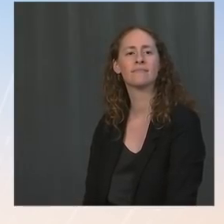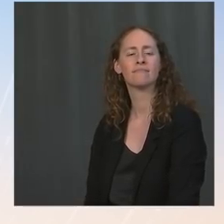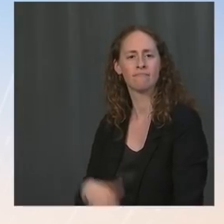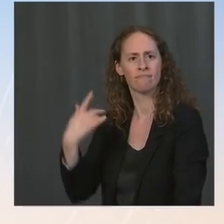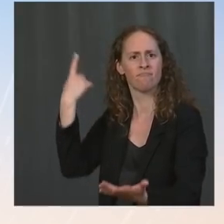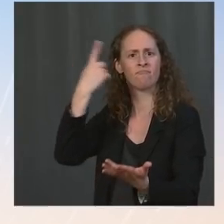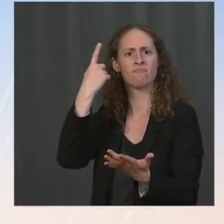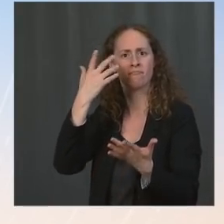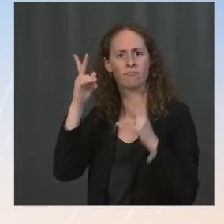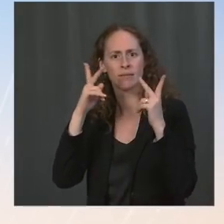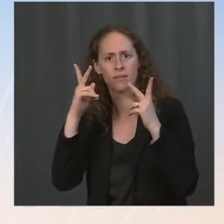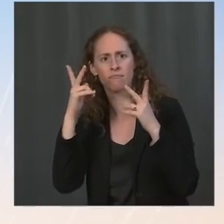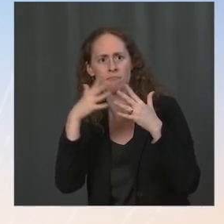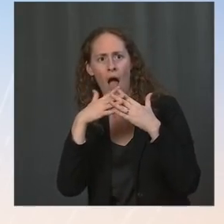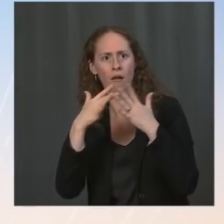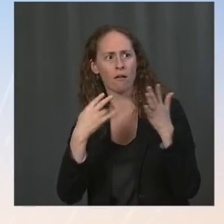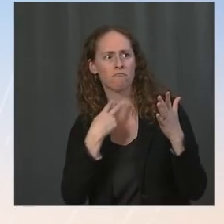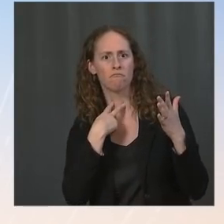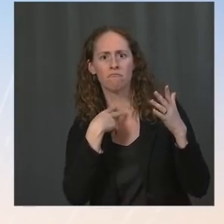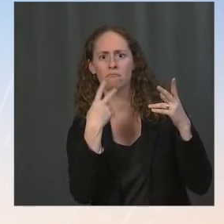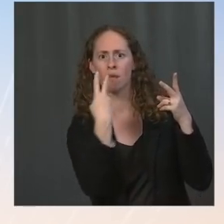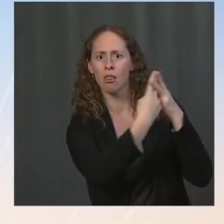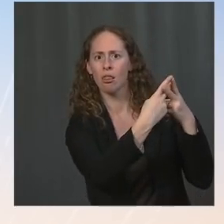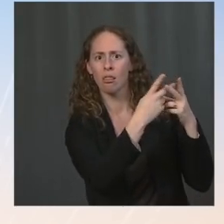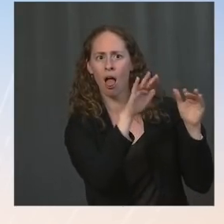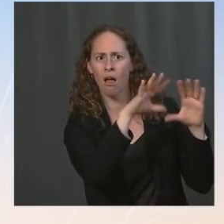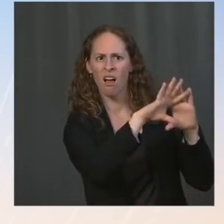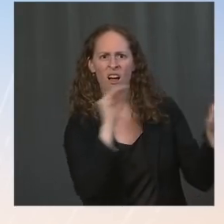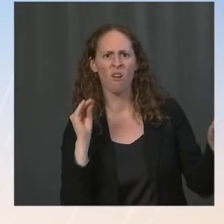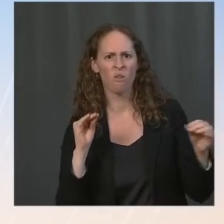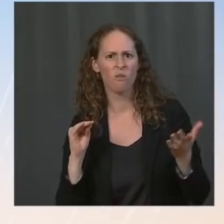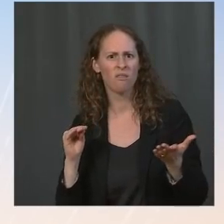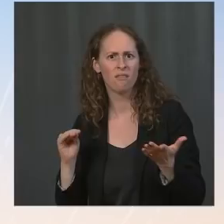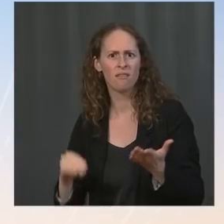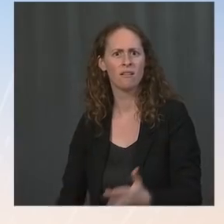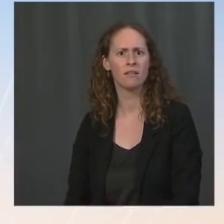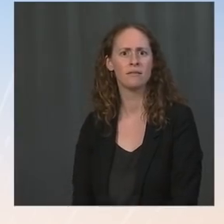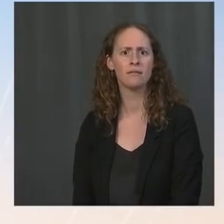It is -- the case of Mark Frerichs is someone -- is a case that has been raised